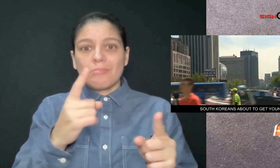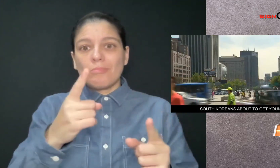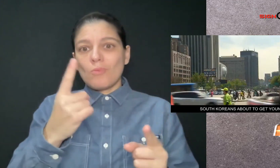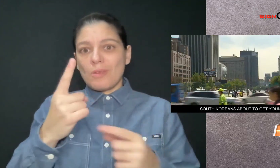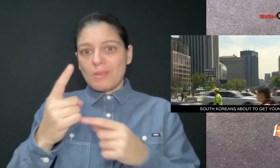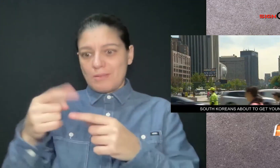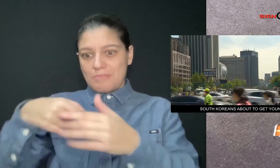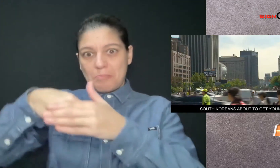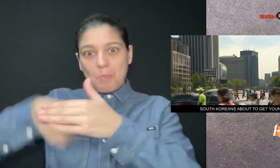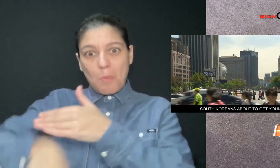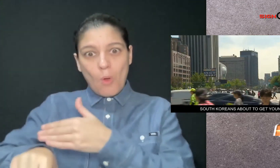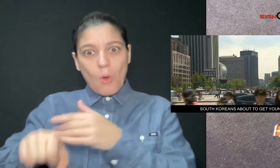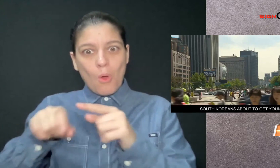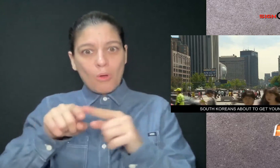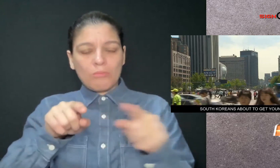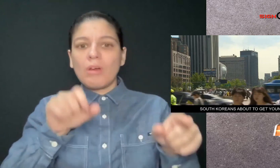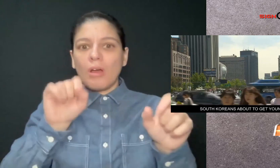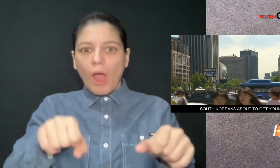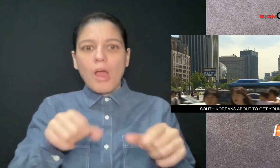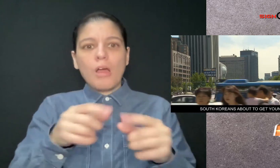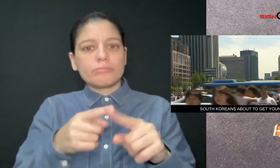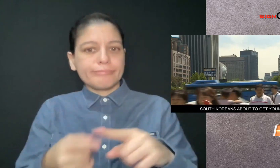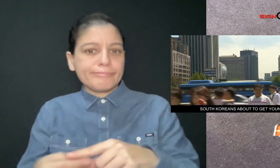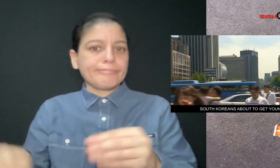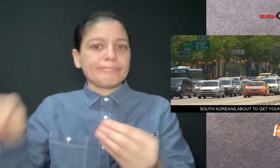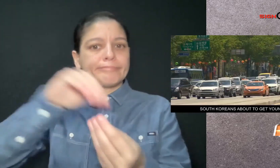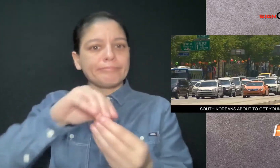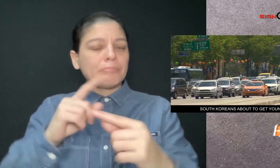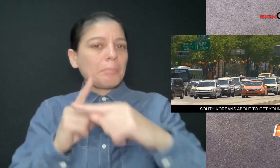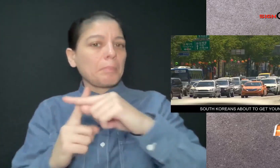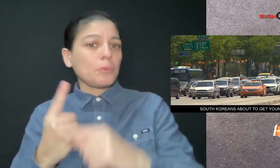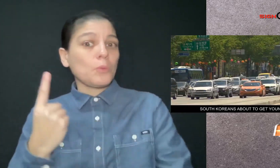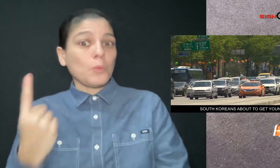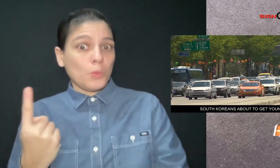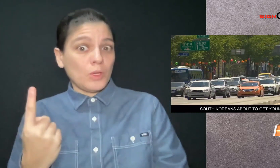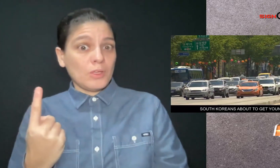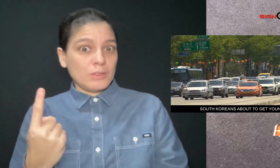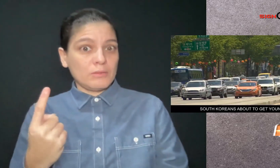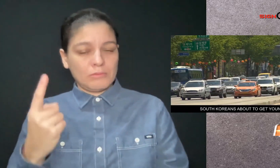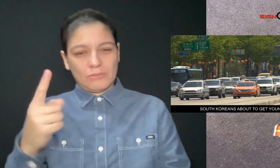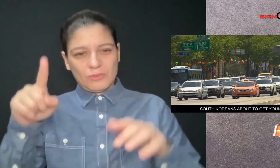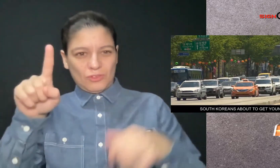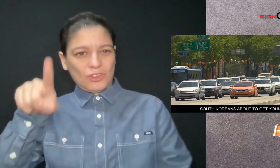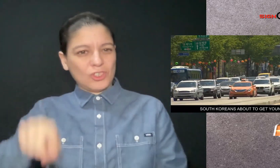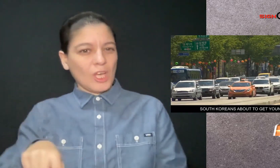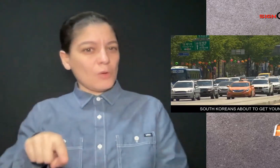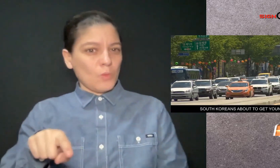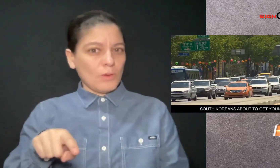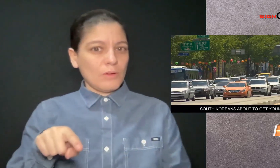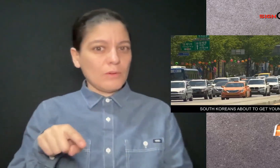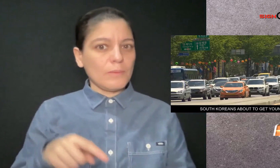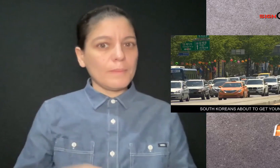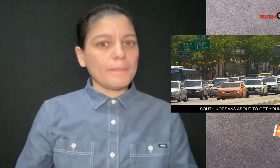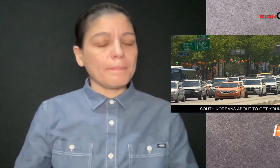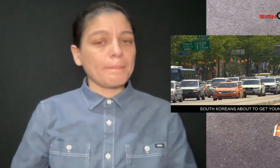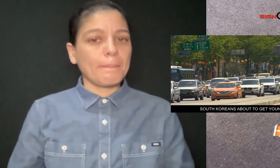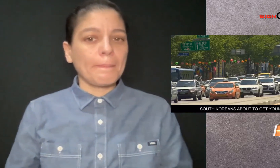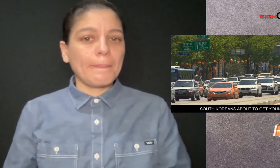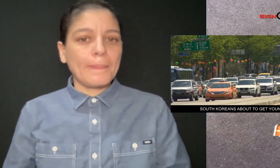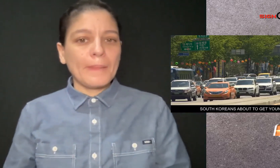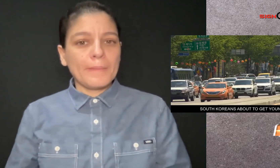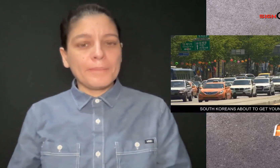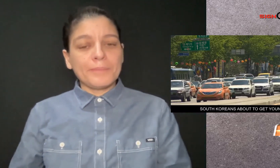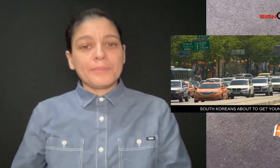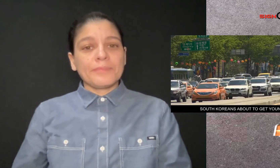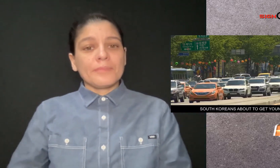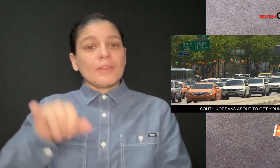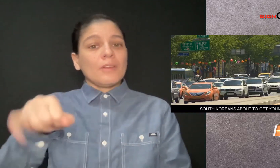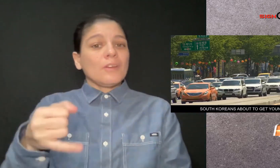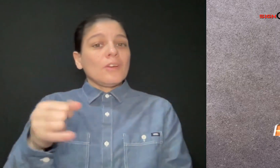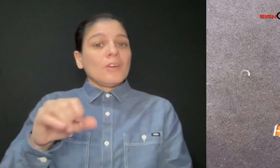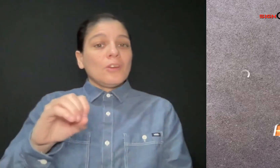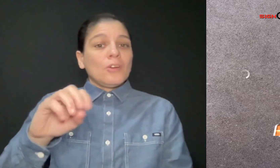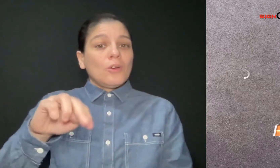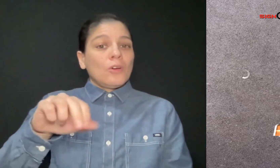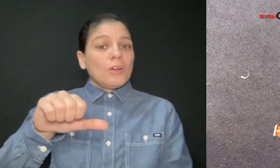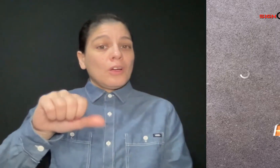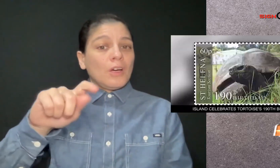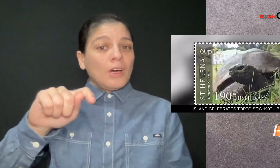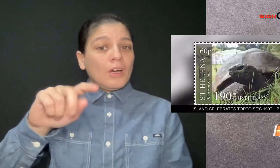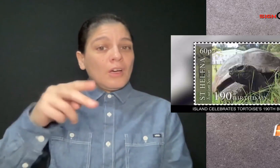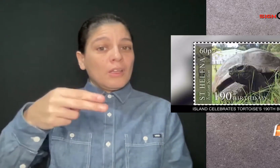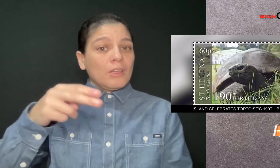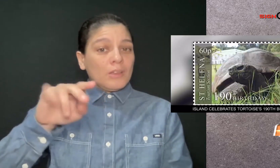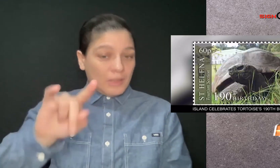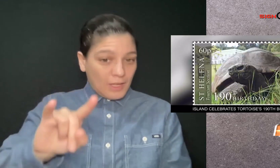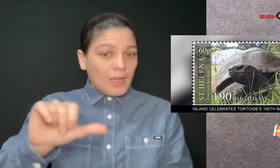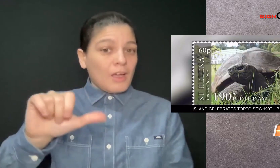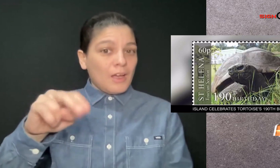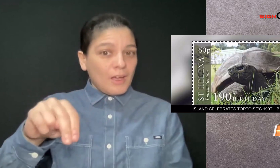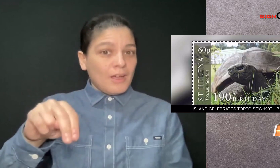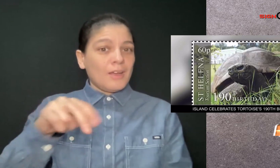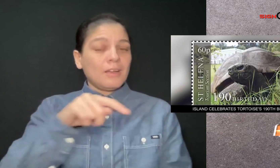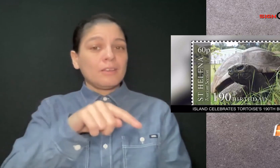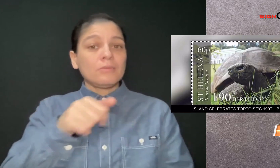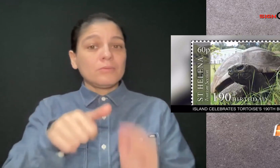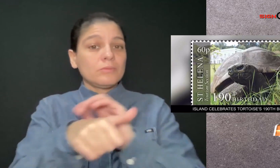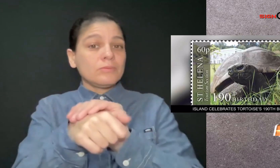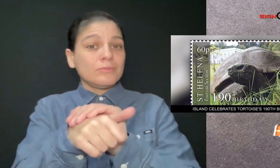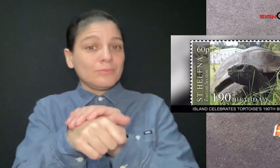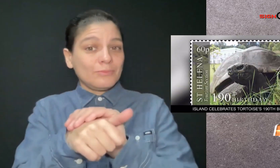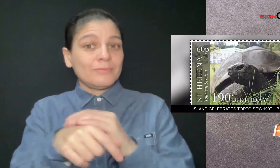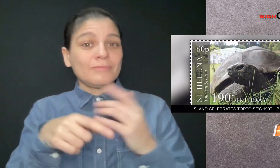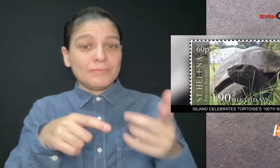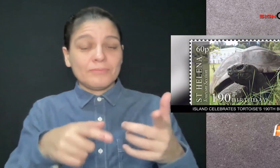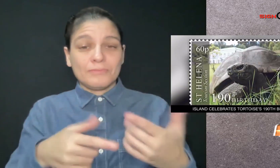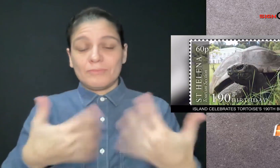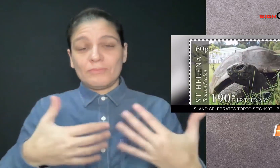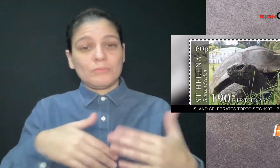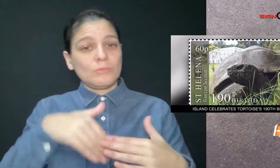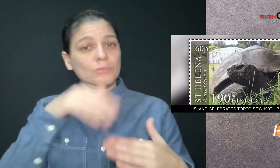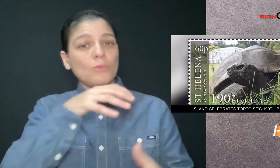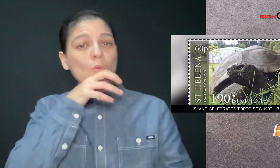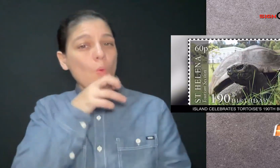year is added every January 1 the world's oldest land animal named Jonathan is getting